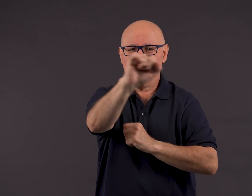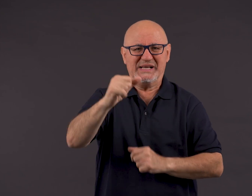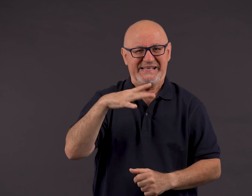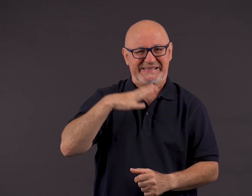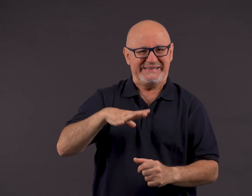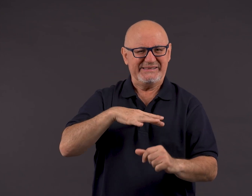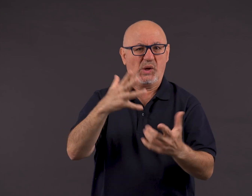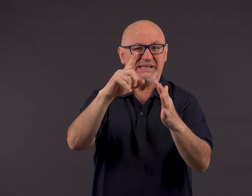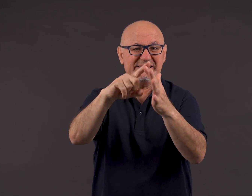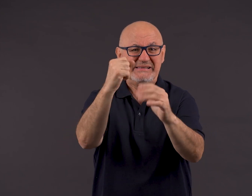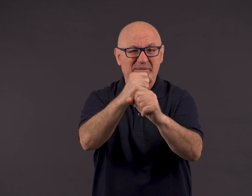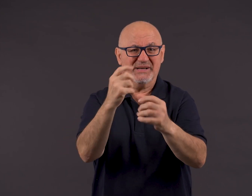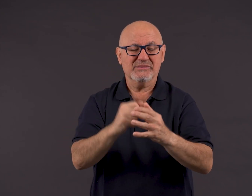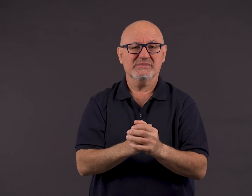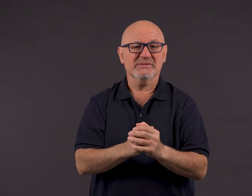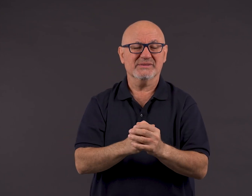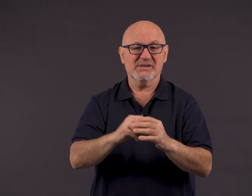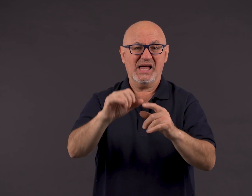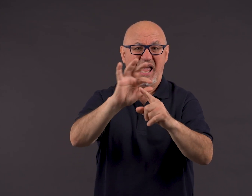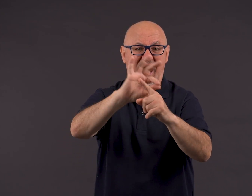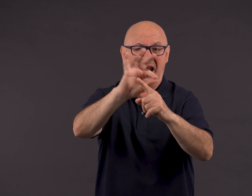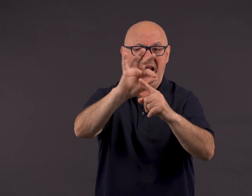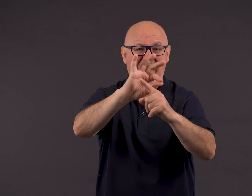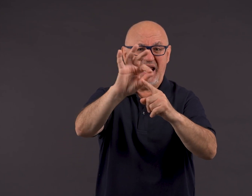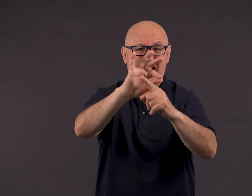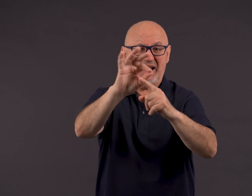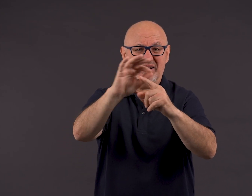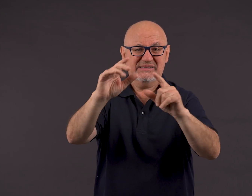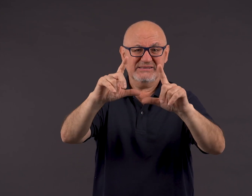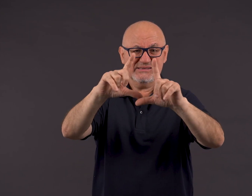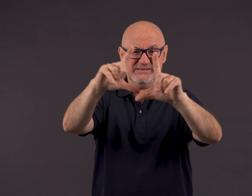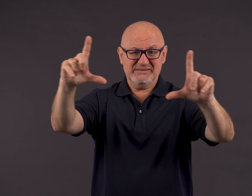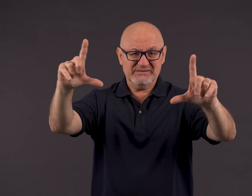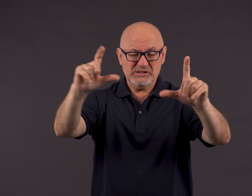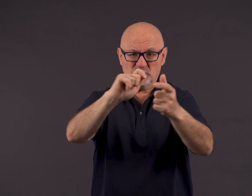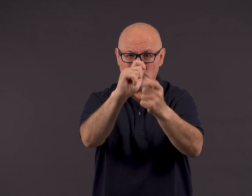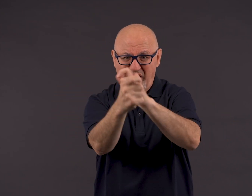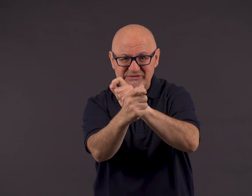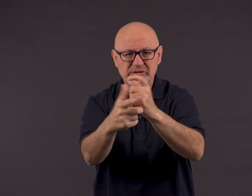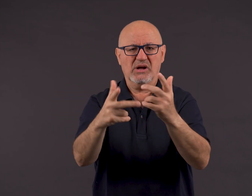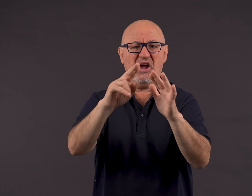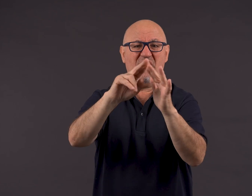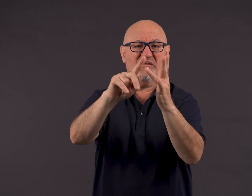often adapt a website to meet their needs such as altering the color,